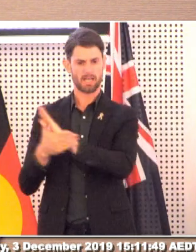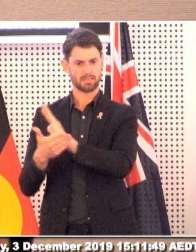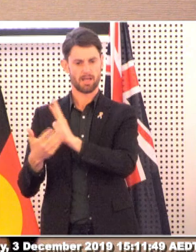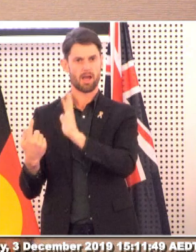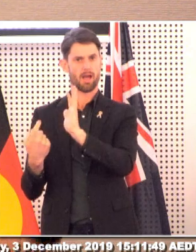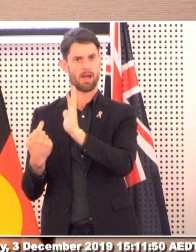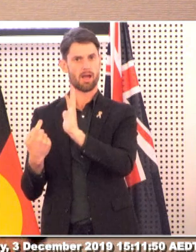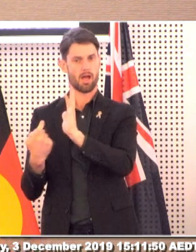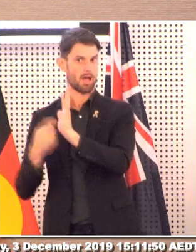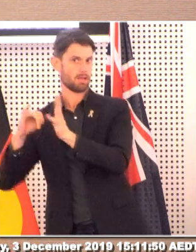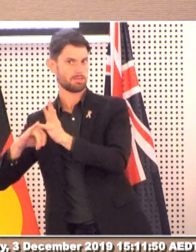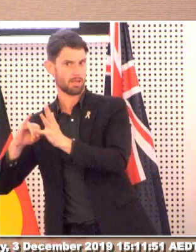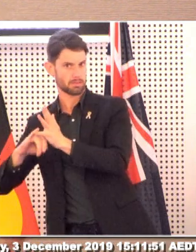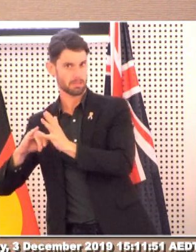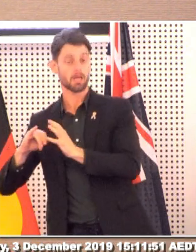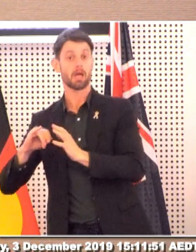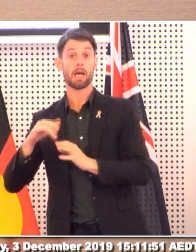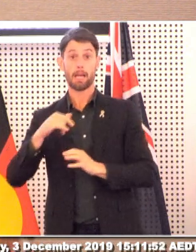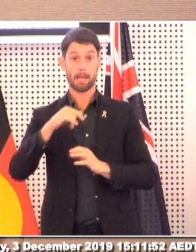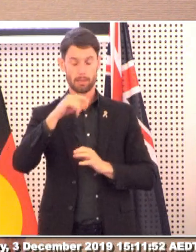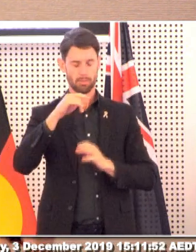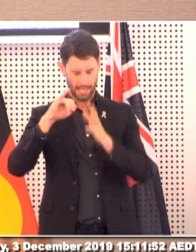perhaps moving people from the SRS. They will be people with disabilities.